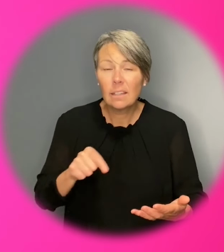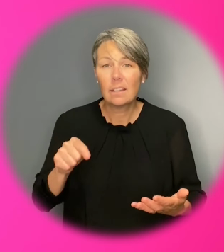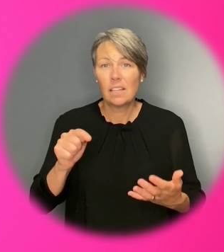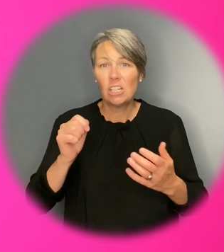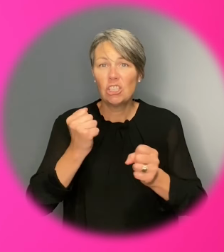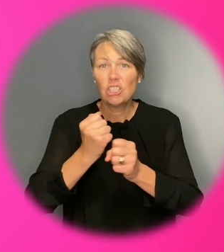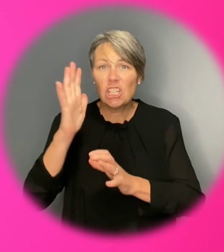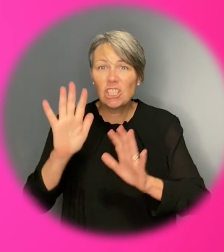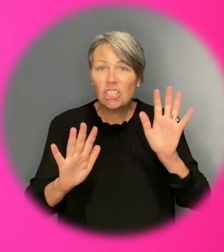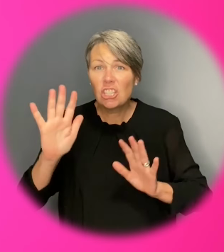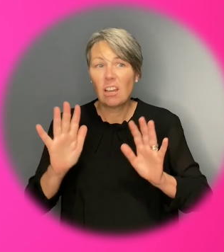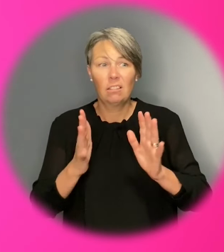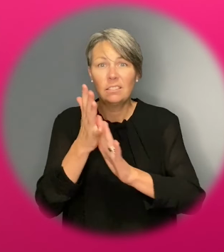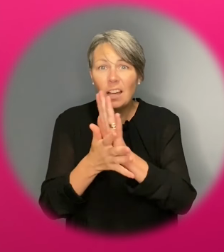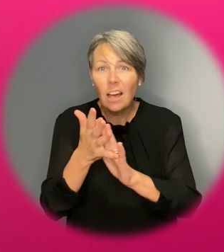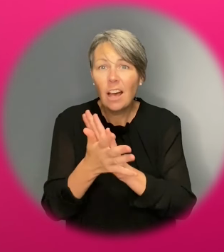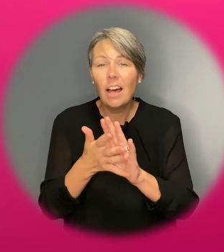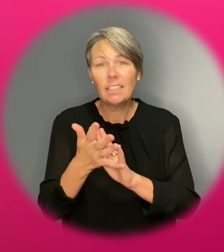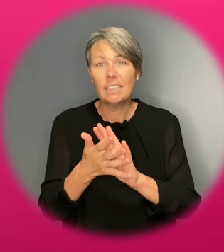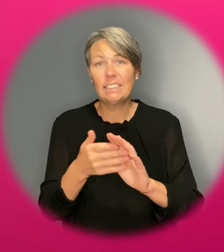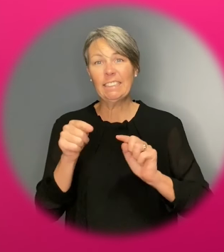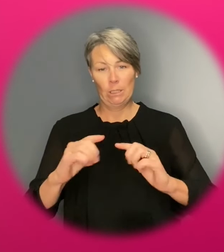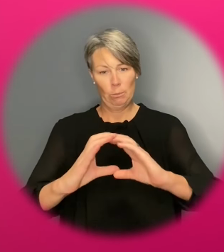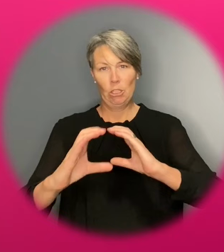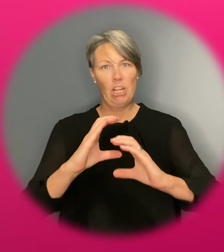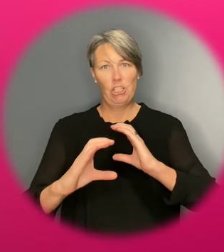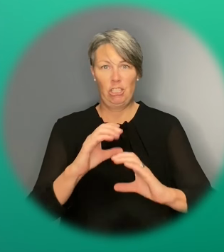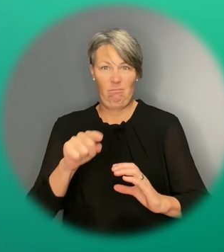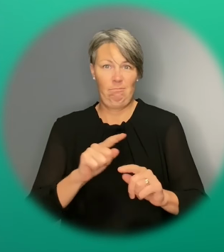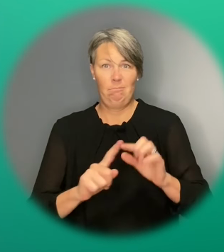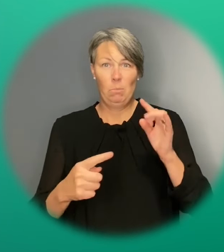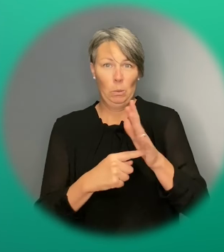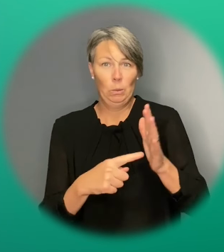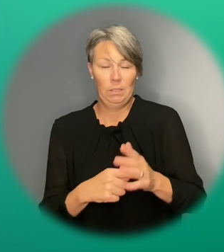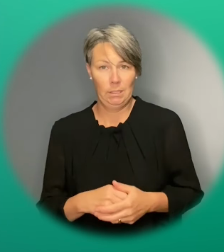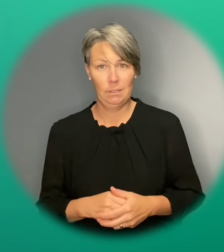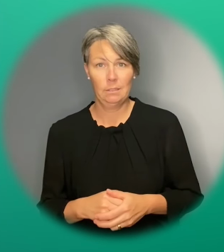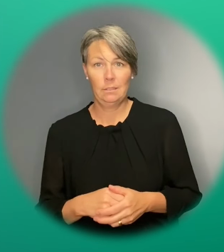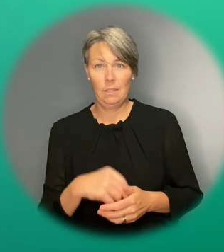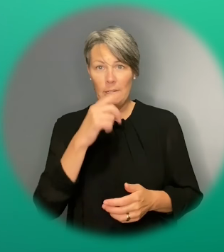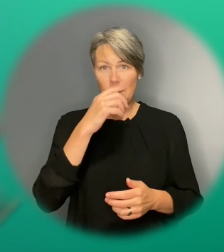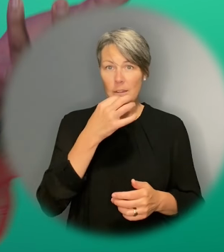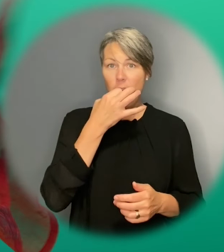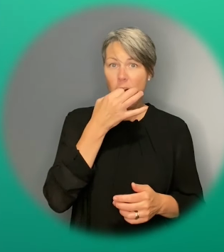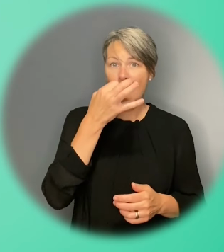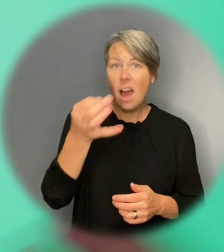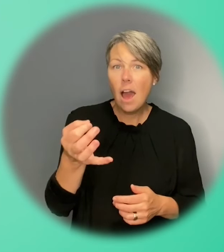communication is actually happening that's the main thing you need to think about. Or you can just ask some establishing questions: "what are you